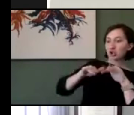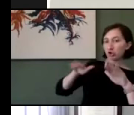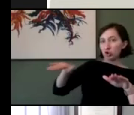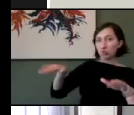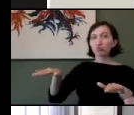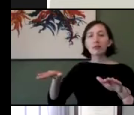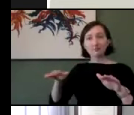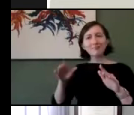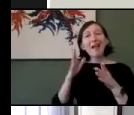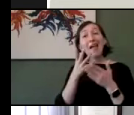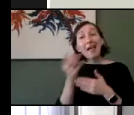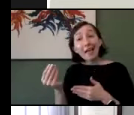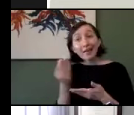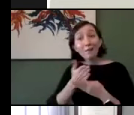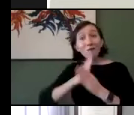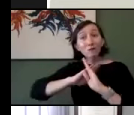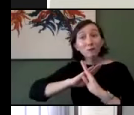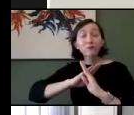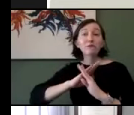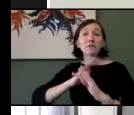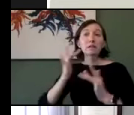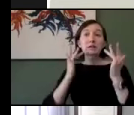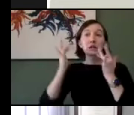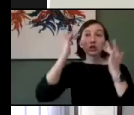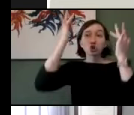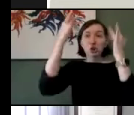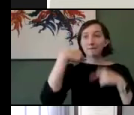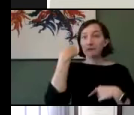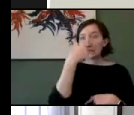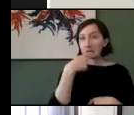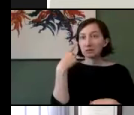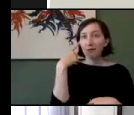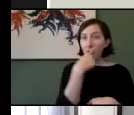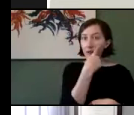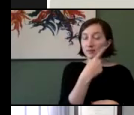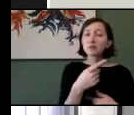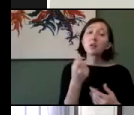They're not a substitute for children who can tolerate a mask.